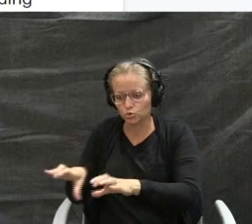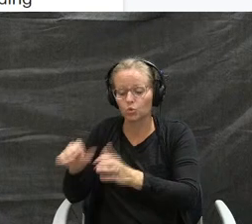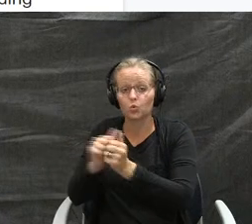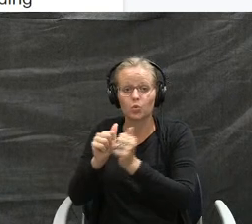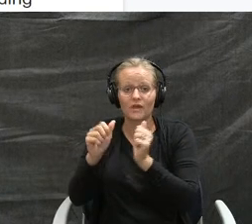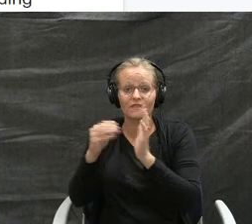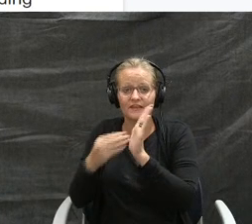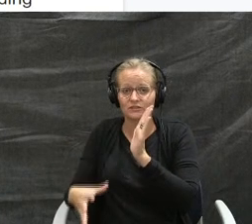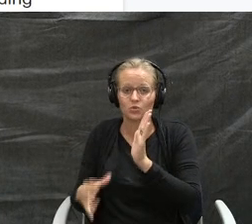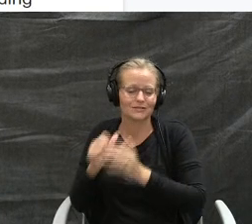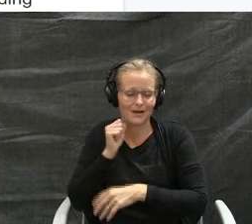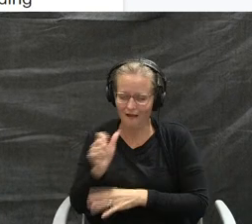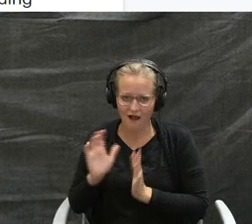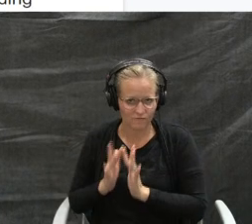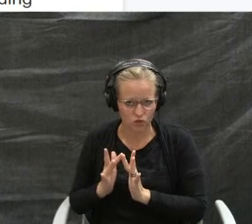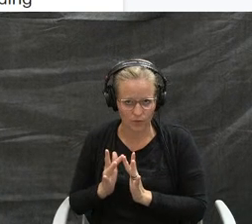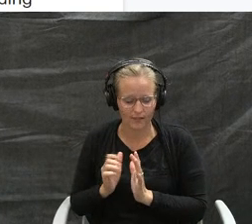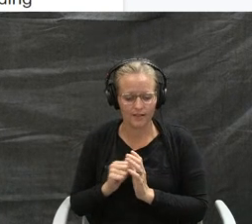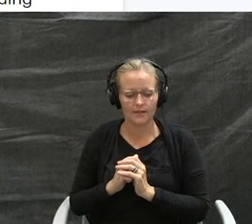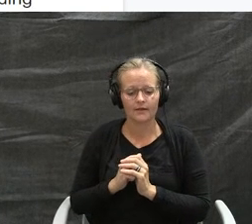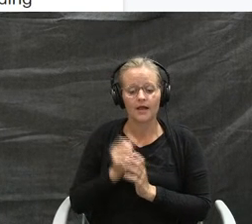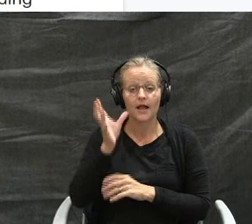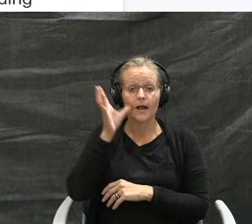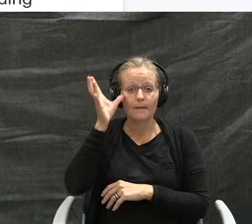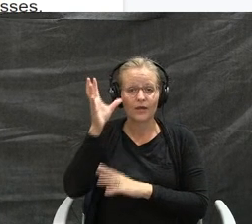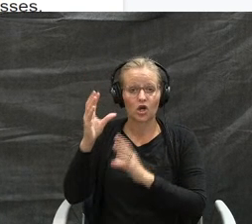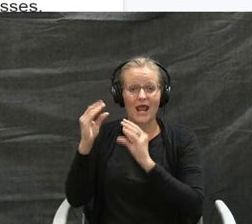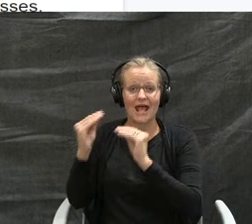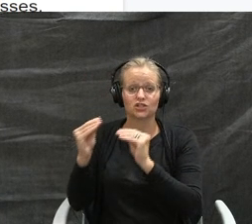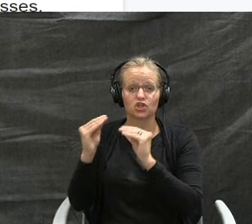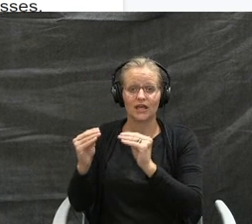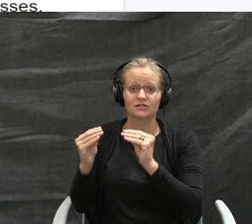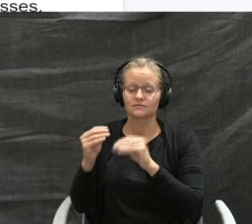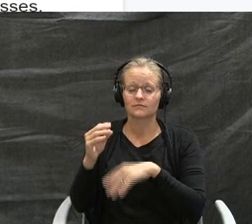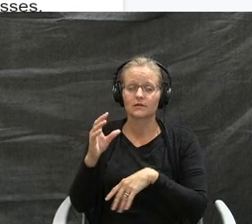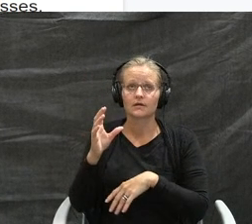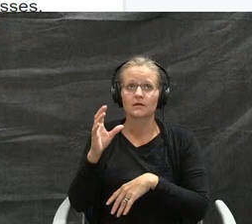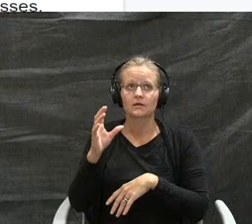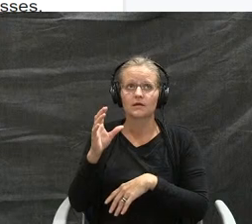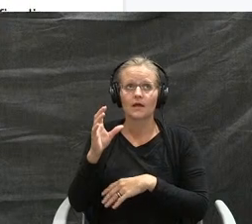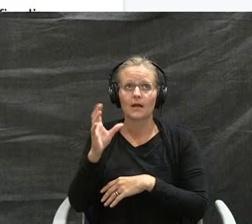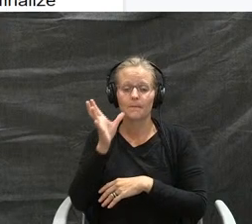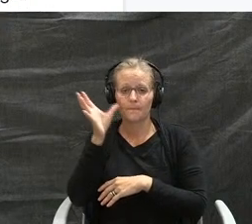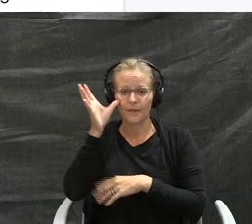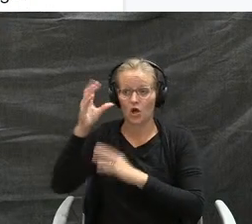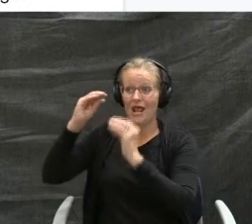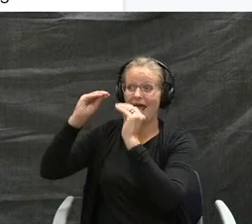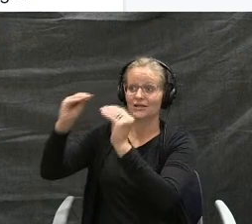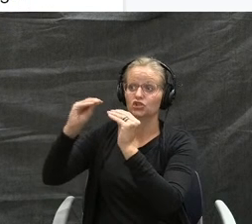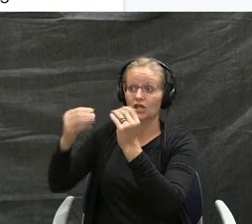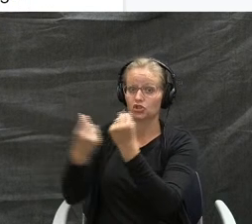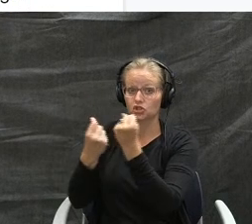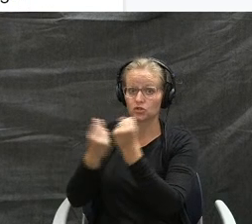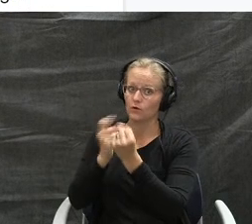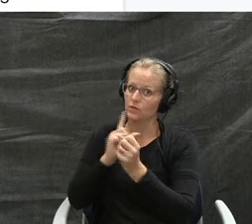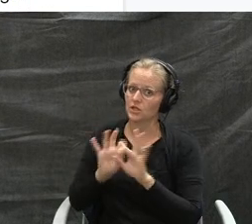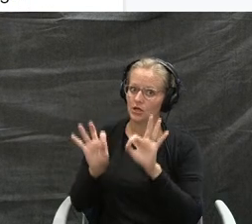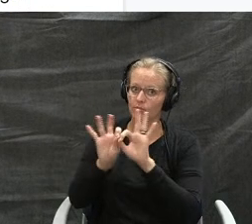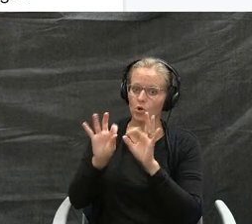virtual format. In education support is something that came up a lot, that will need to be critical as part of preschool in